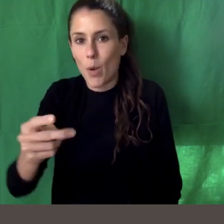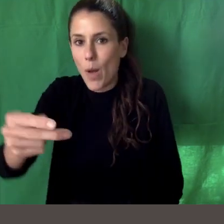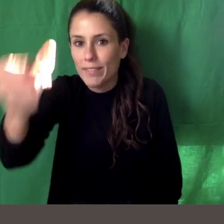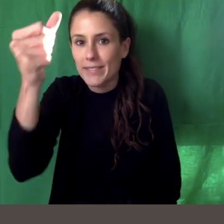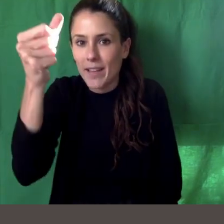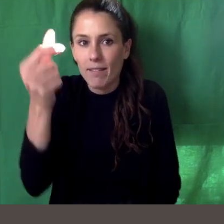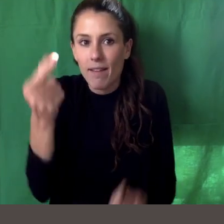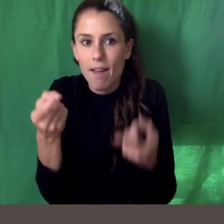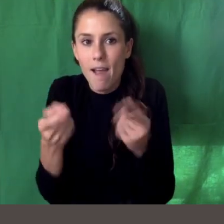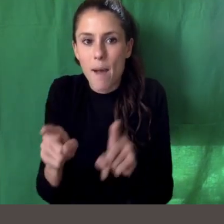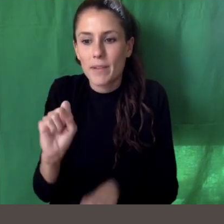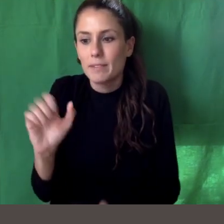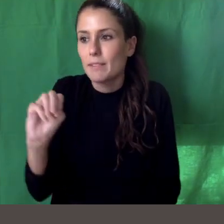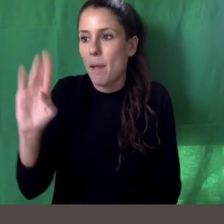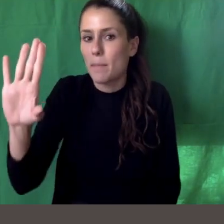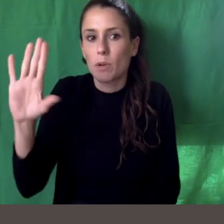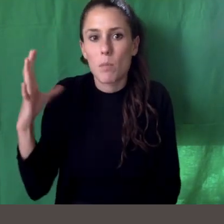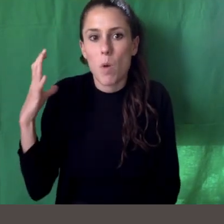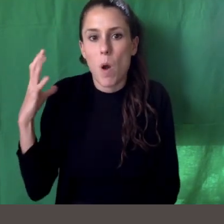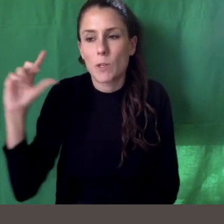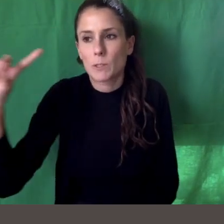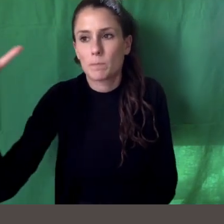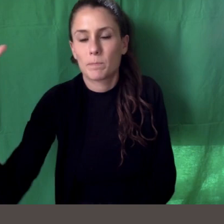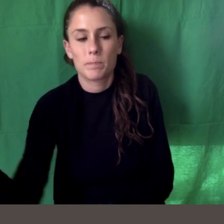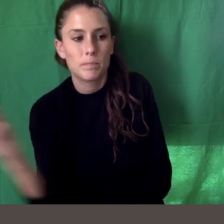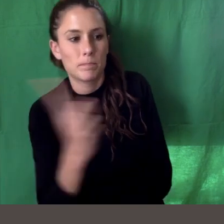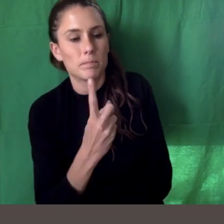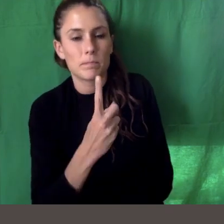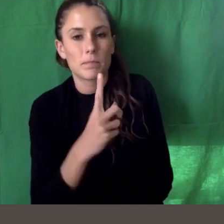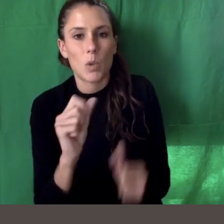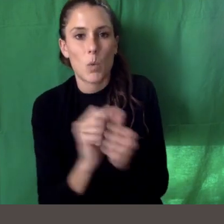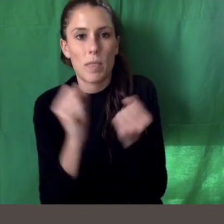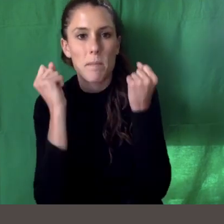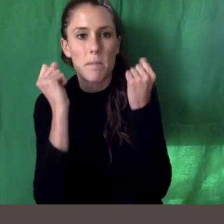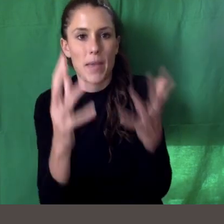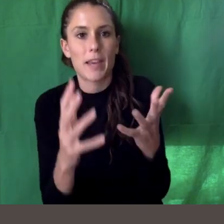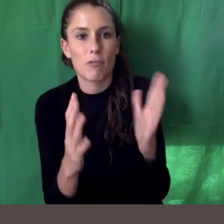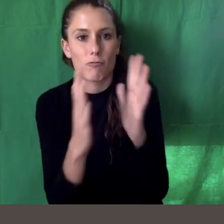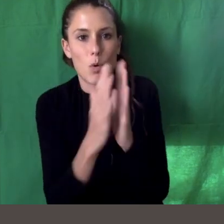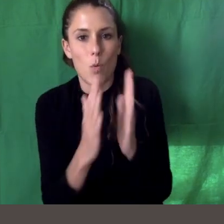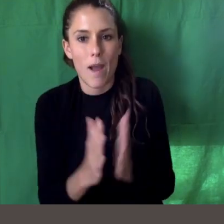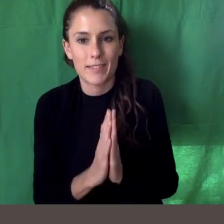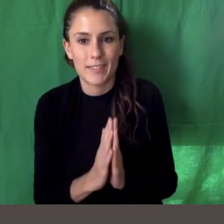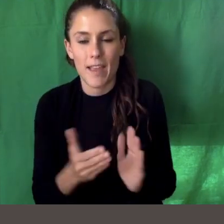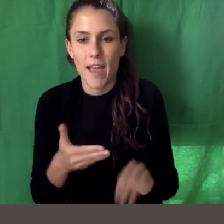But then all of a sudden Sam's boss comes back with a lot more requests after the first iterations